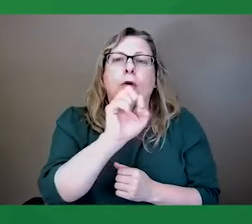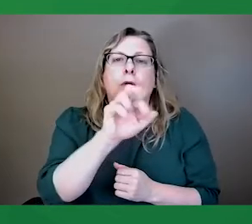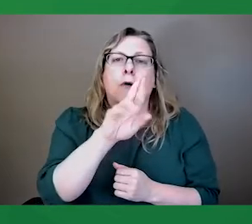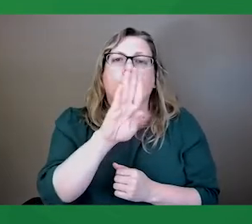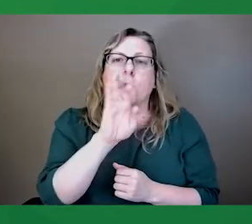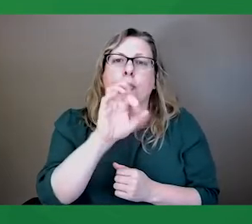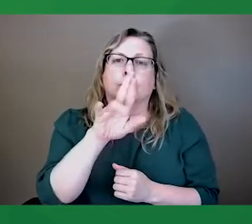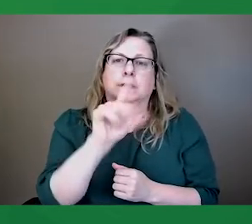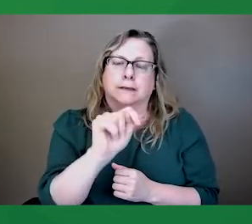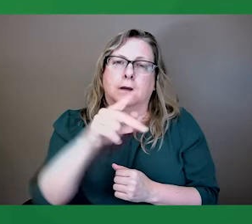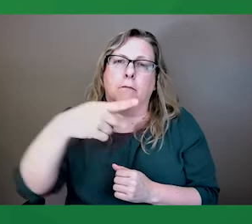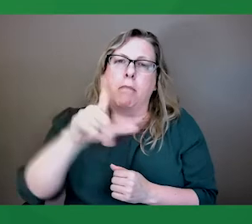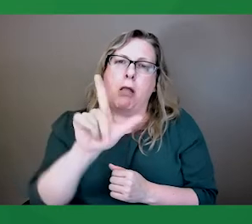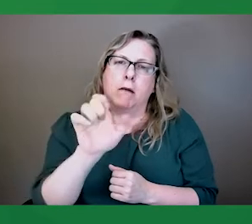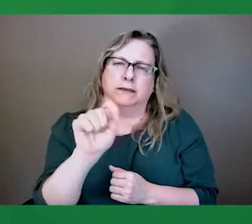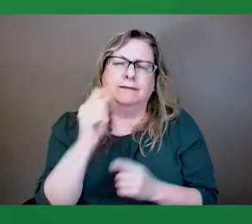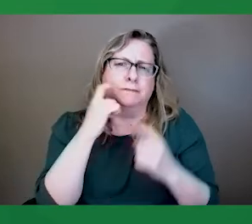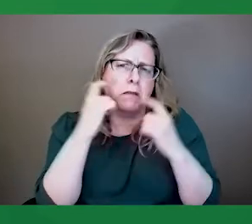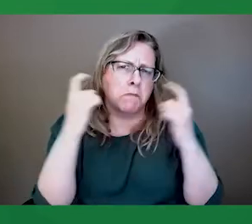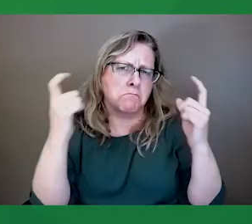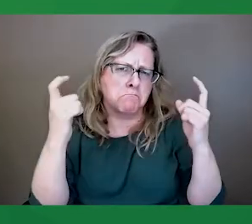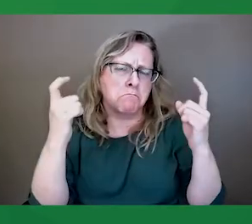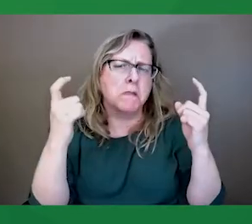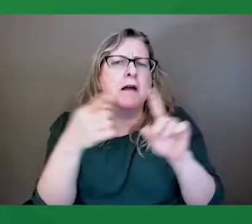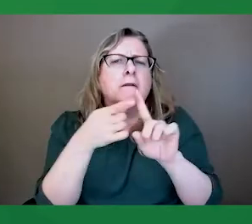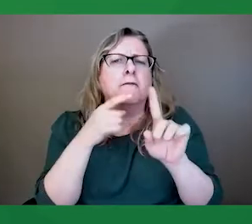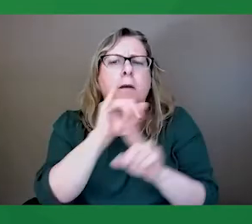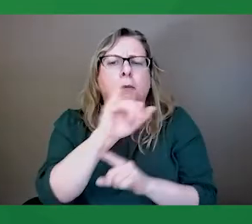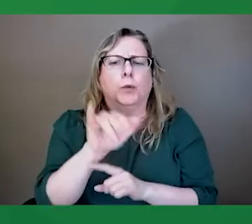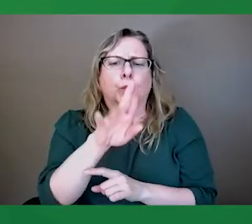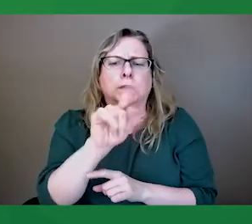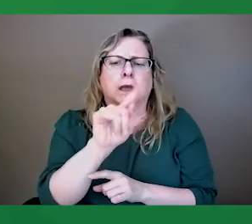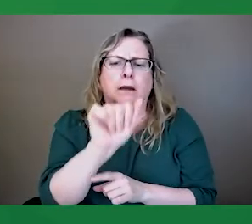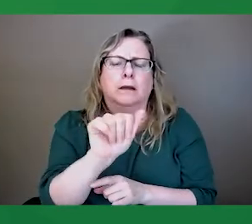It's the famous star bust plot from Jutta Treviranus